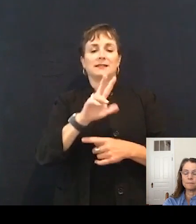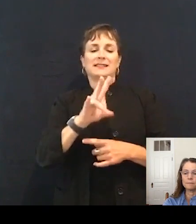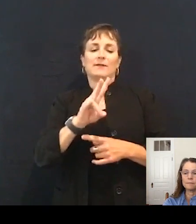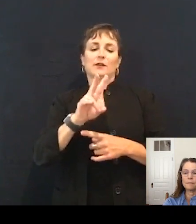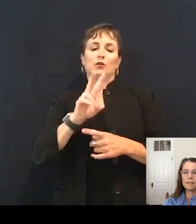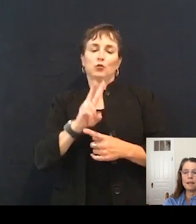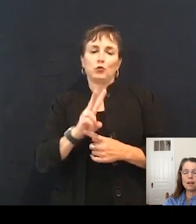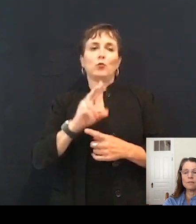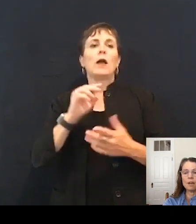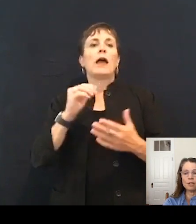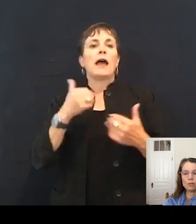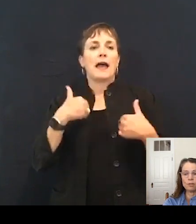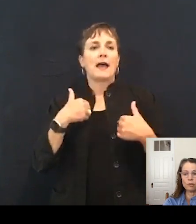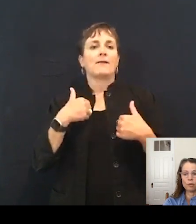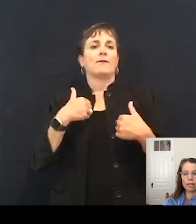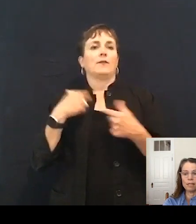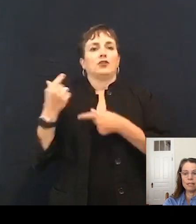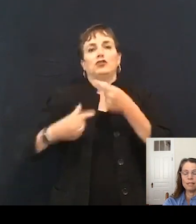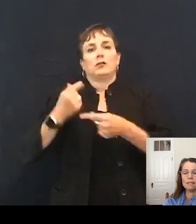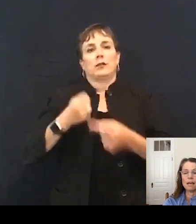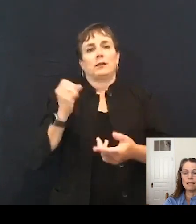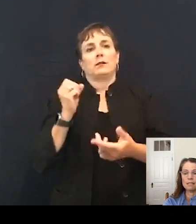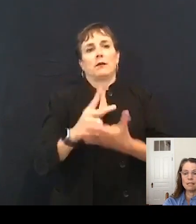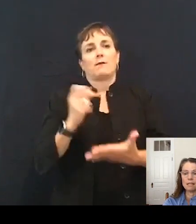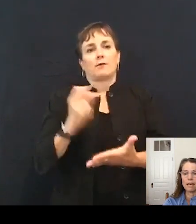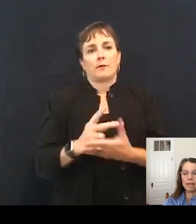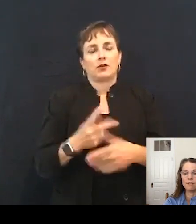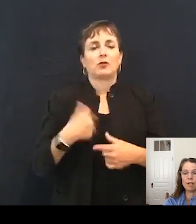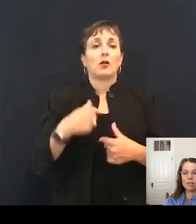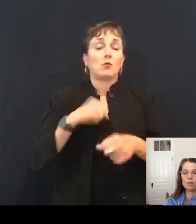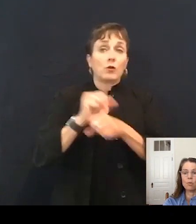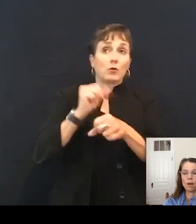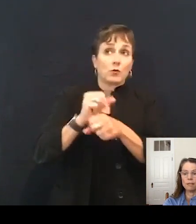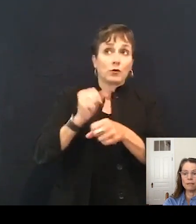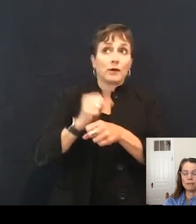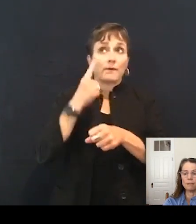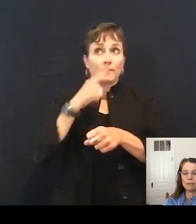Of the 103, 90 have USH1, and